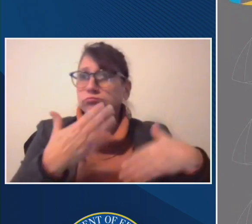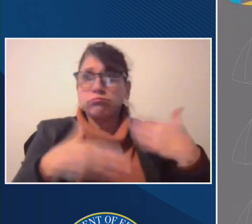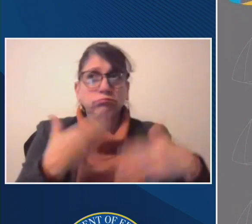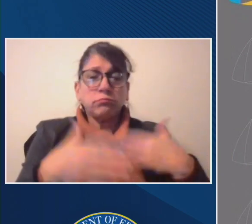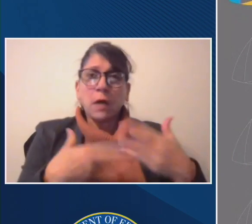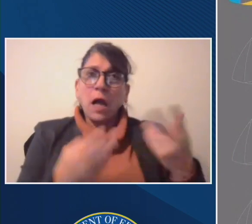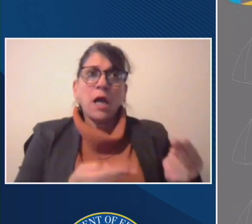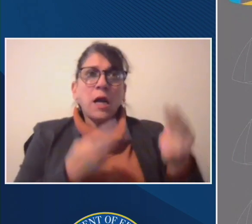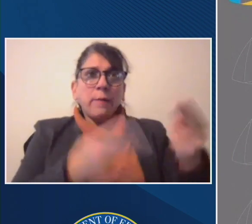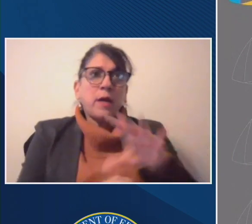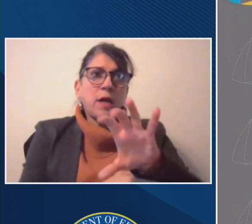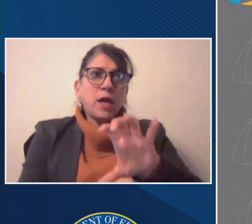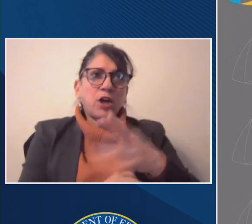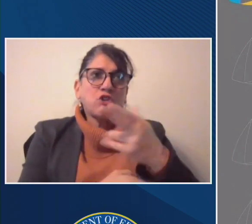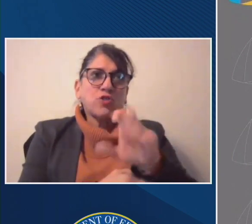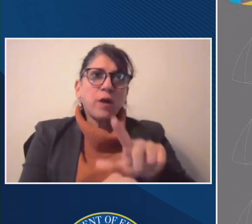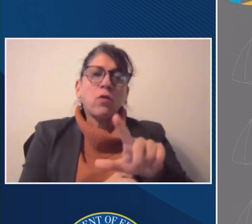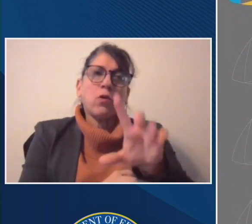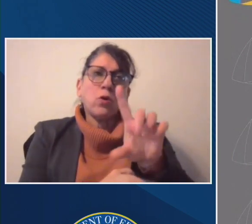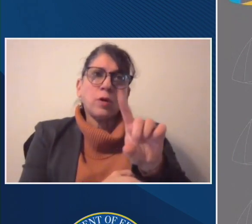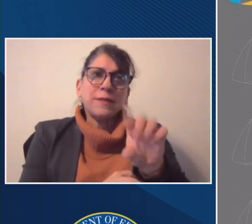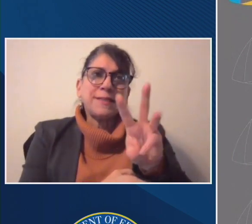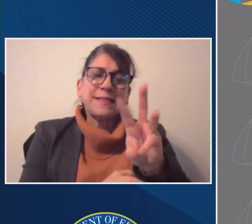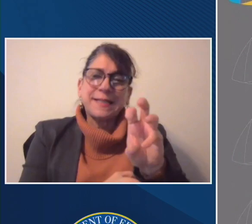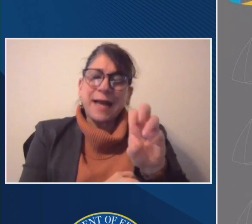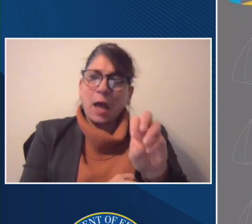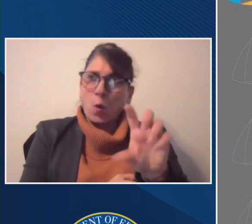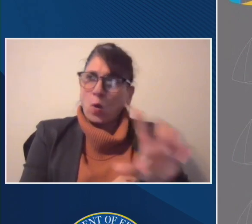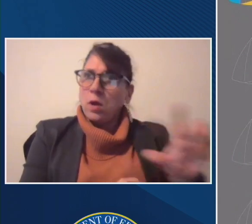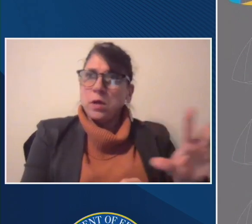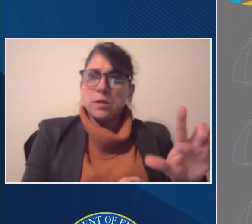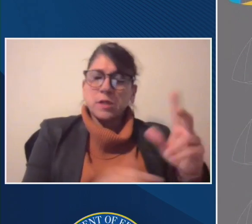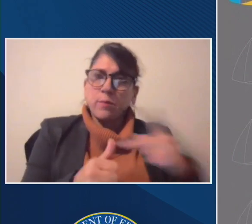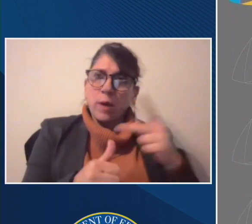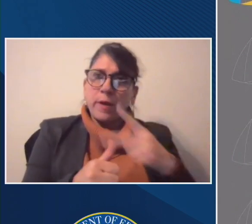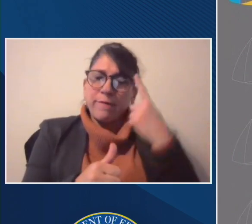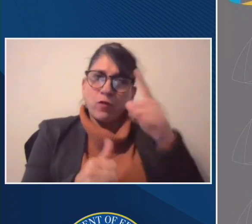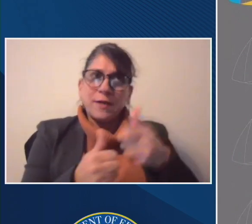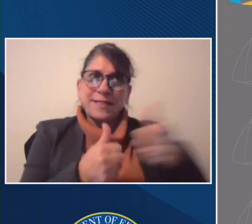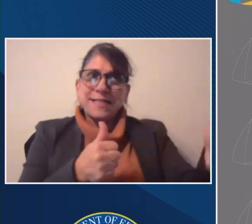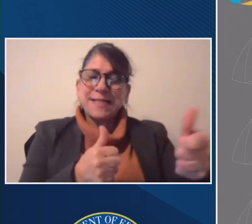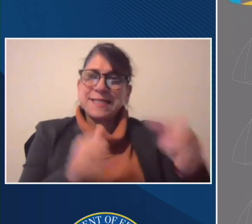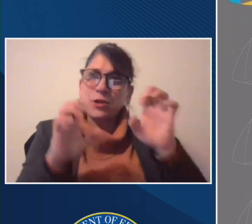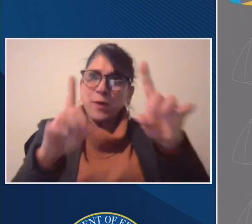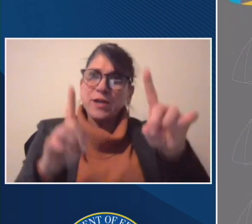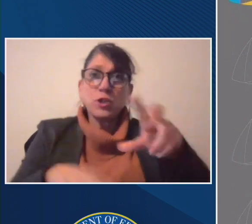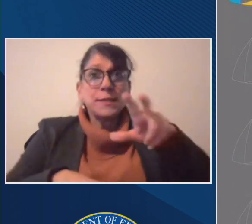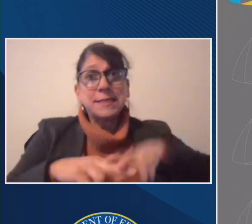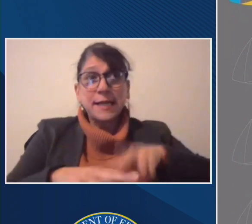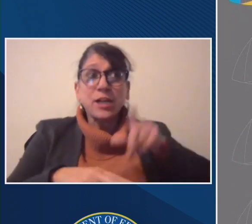Dowd as the primary for a distance Ed seat. She's the senior director for the